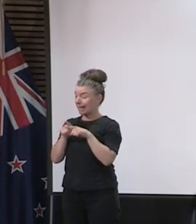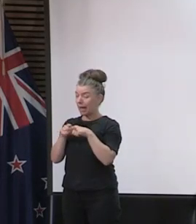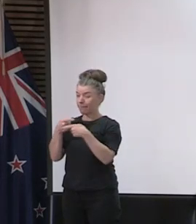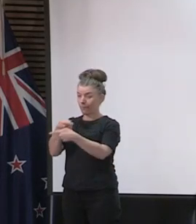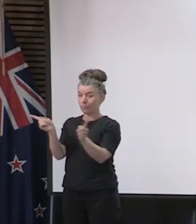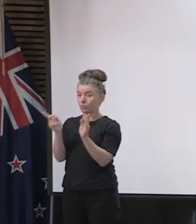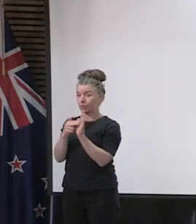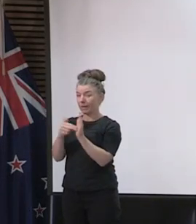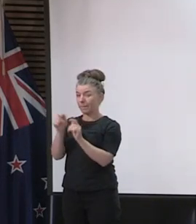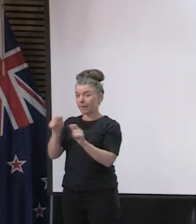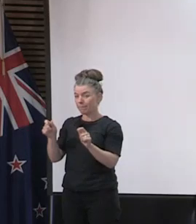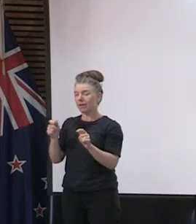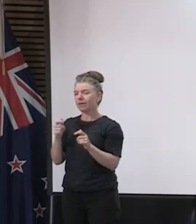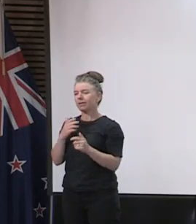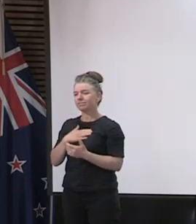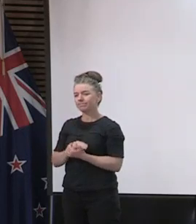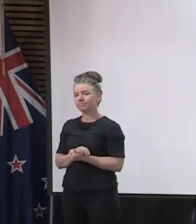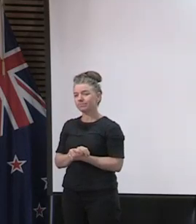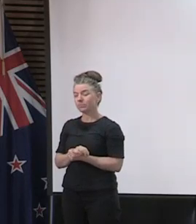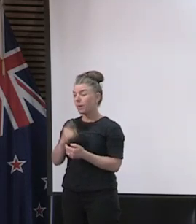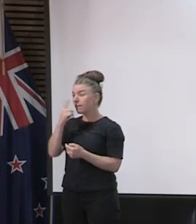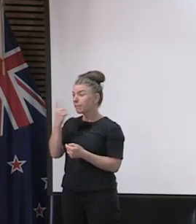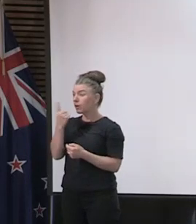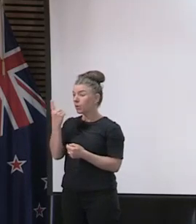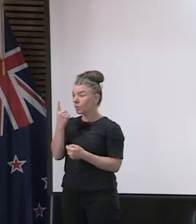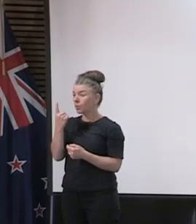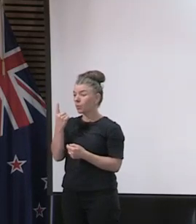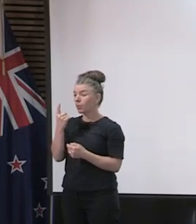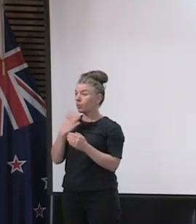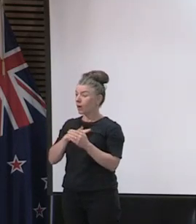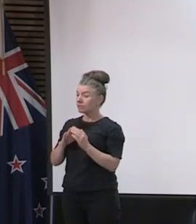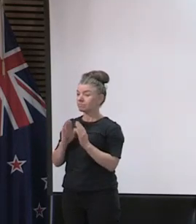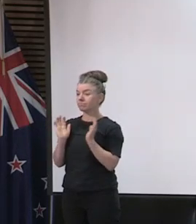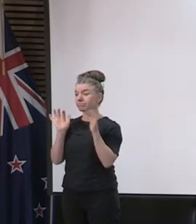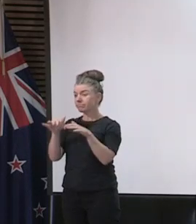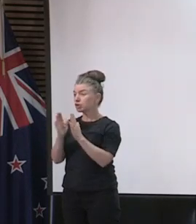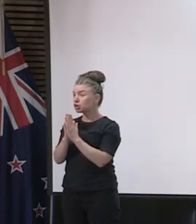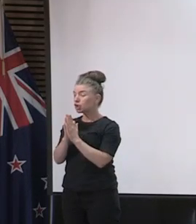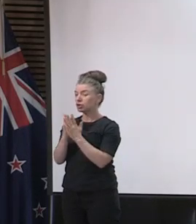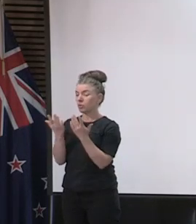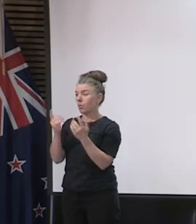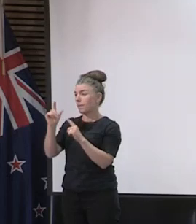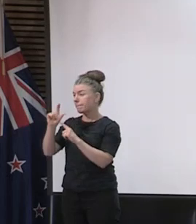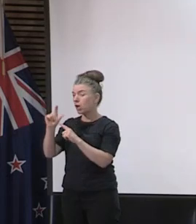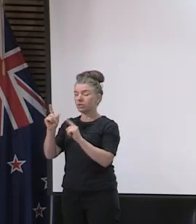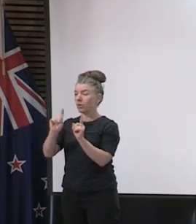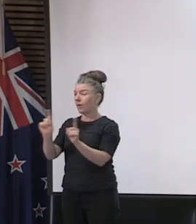short time. I'm as keen as anyone to get New Zealanders in a position where those who